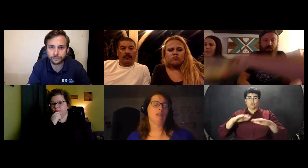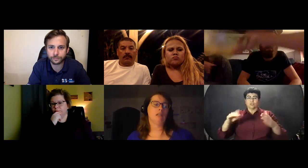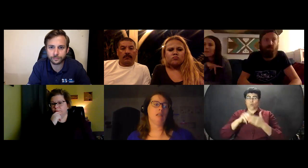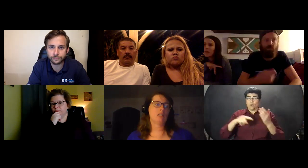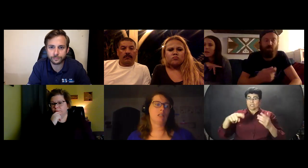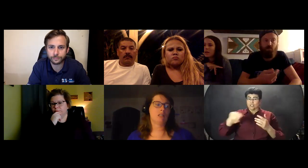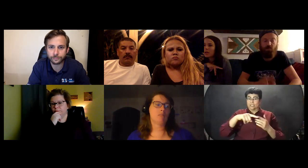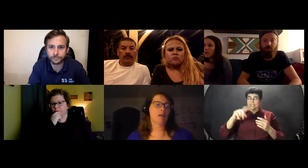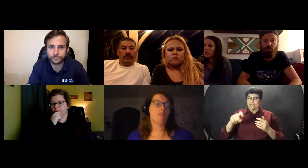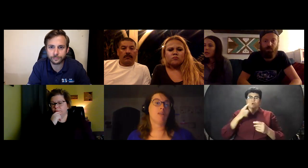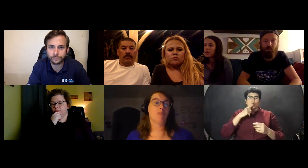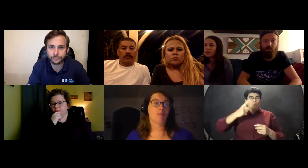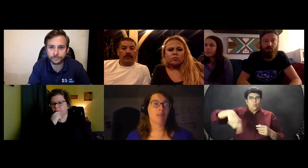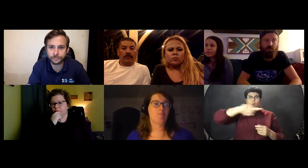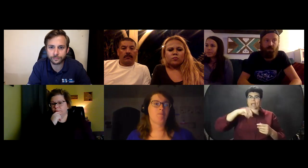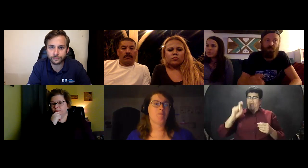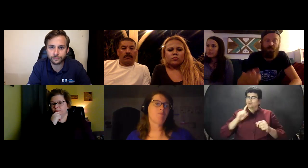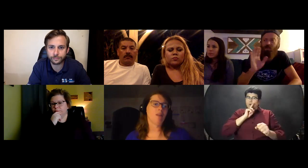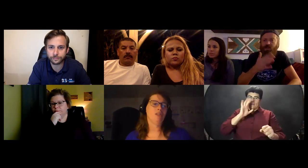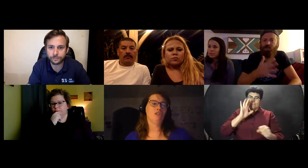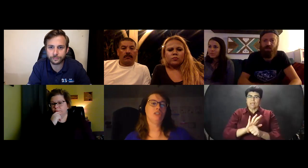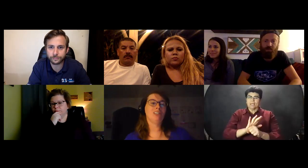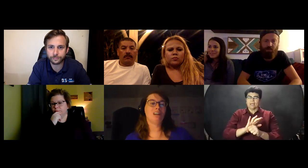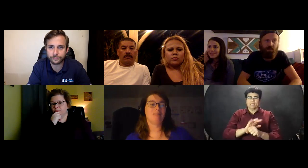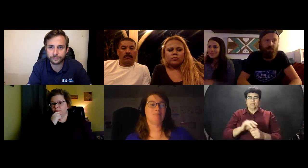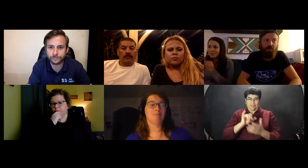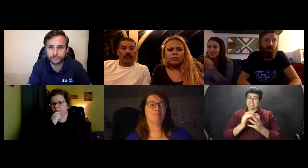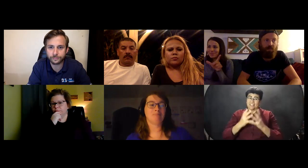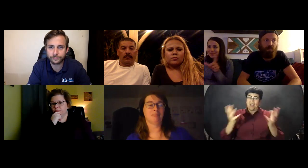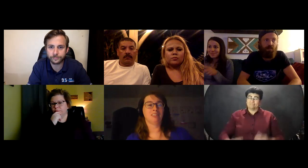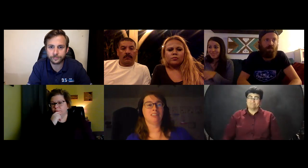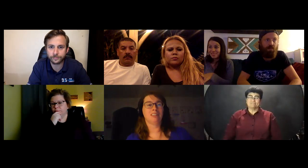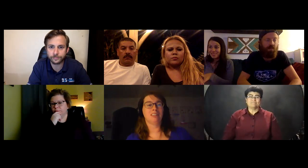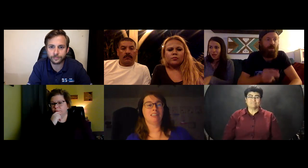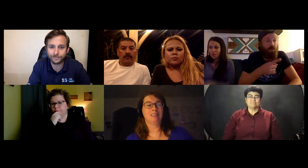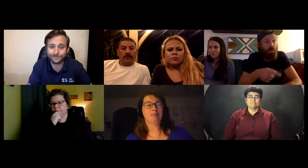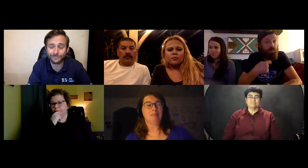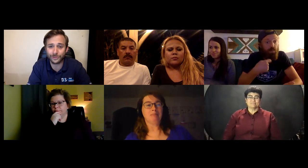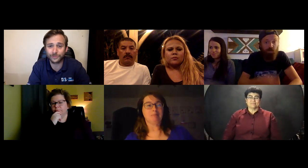it's it's a matter of commitment so it's a lot